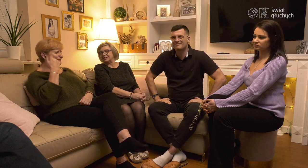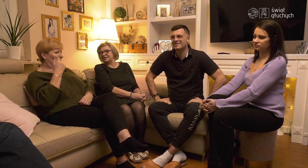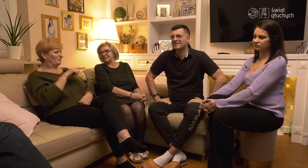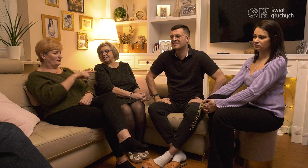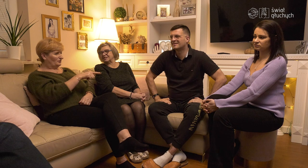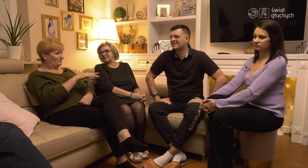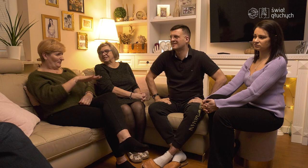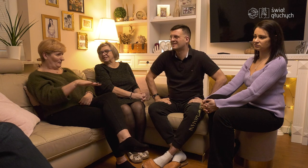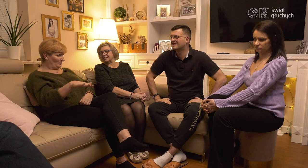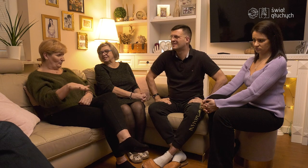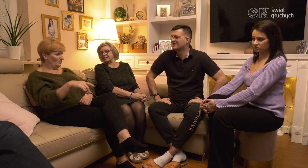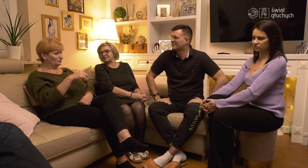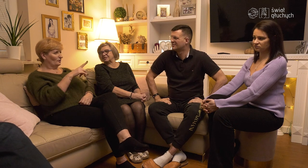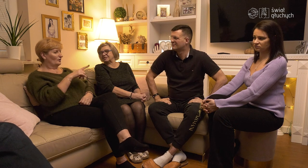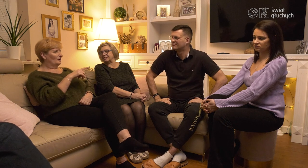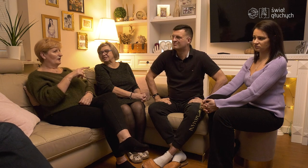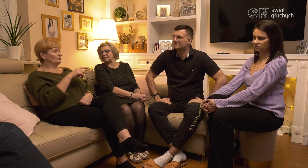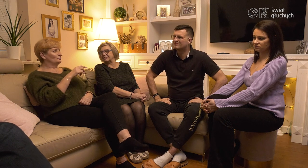[Dorota]: Remember, when you were little,